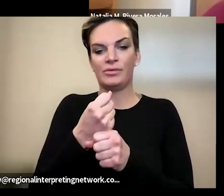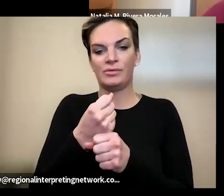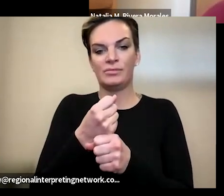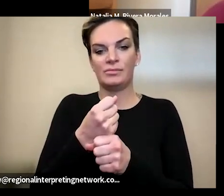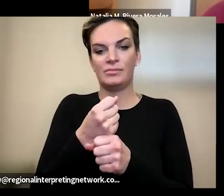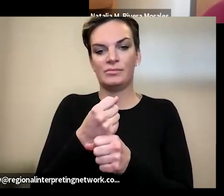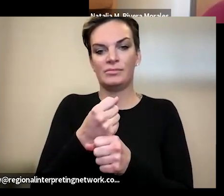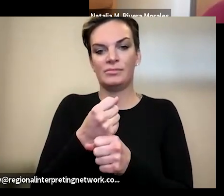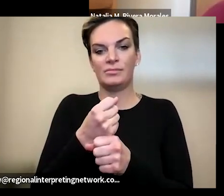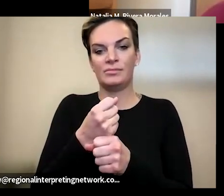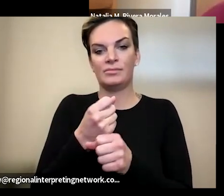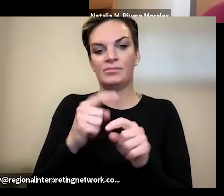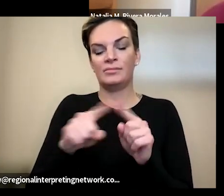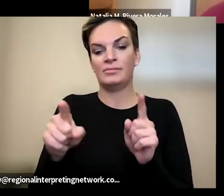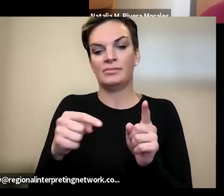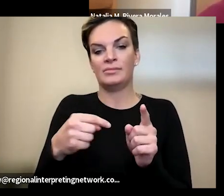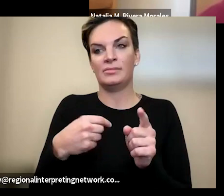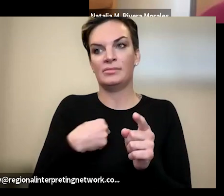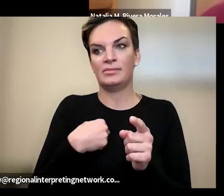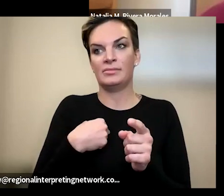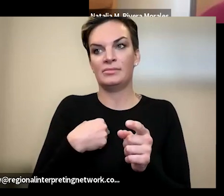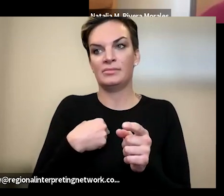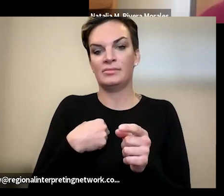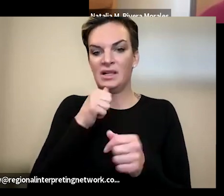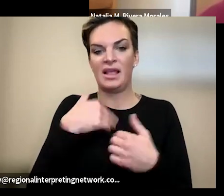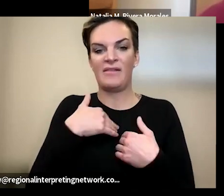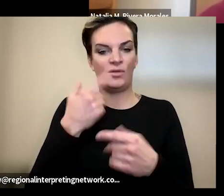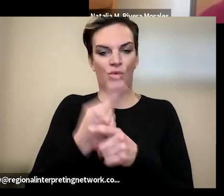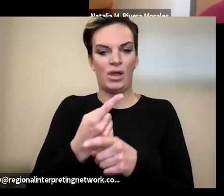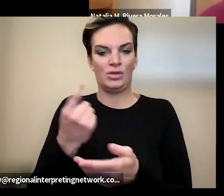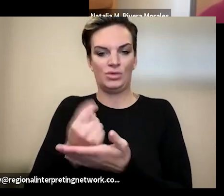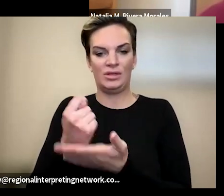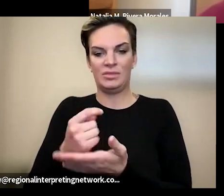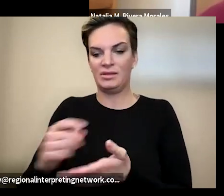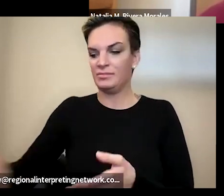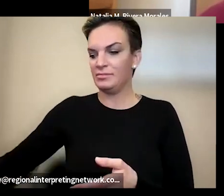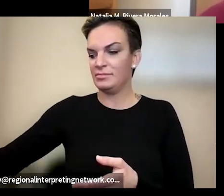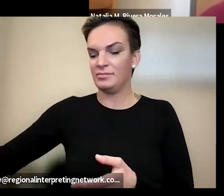onset. But, I didn't have the right treatment, and so that's how it was allowed to progress, right?